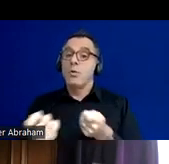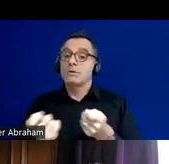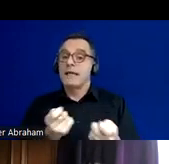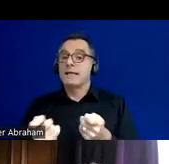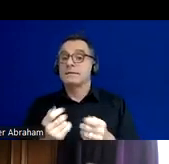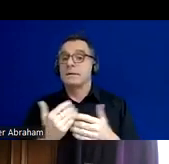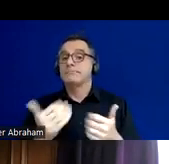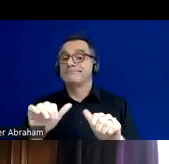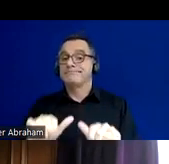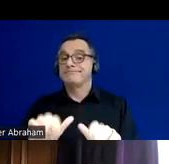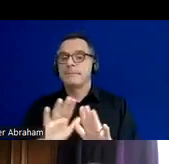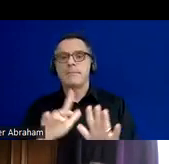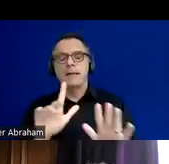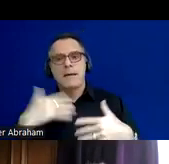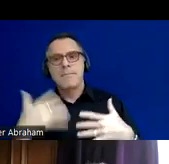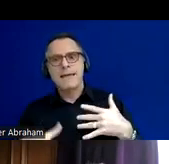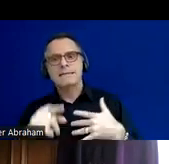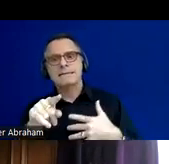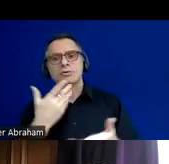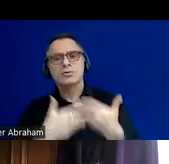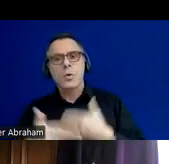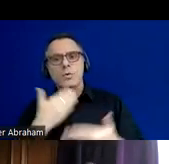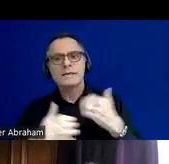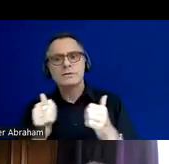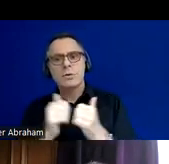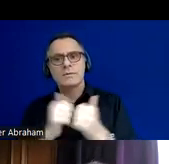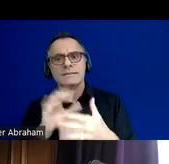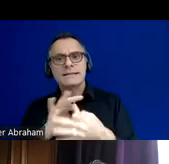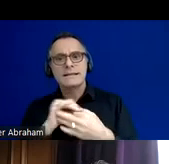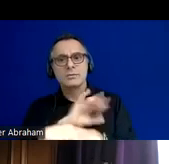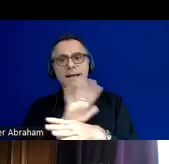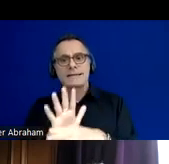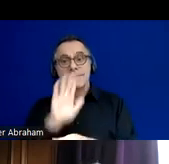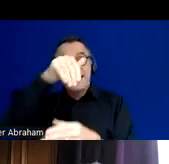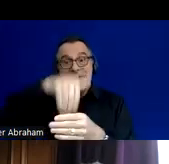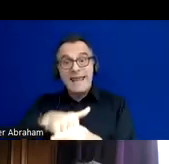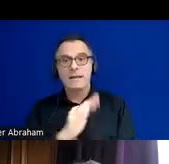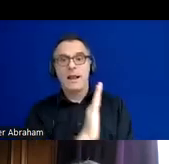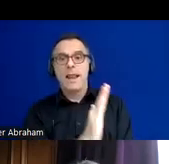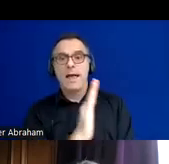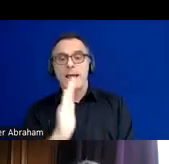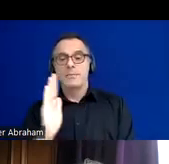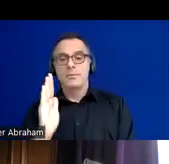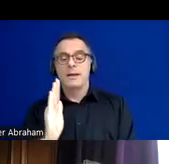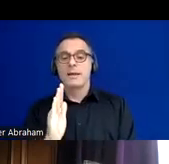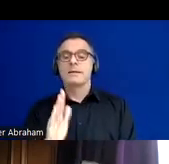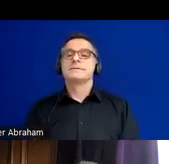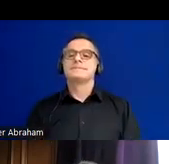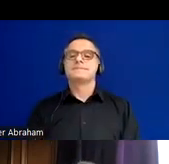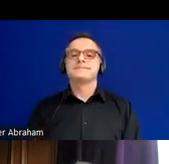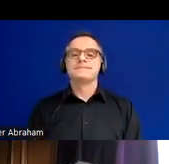stories and documents of the pandemic - in the library - while this exhibition was up.Then,